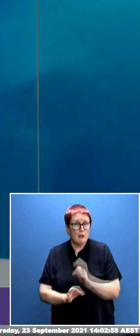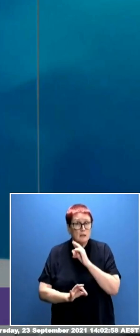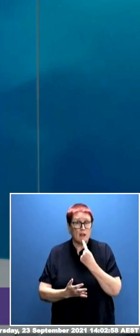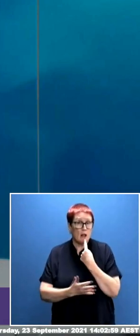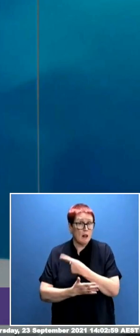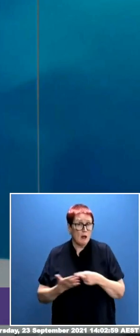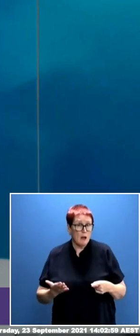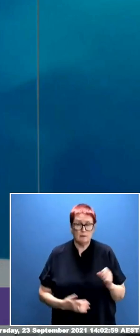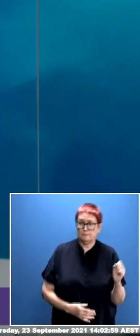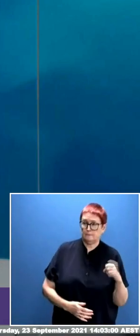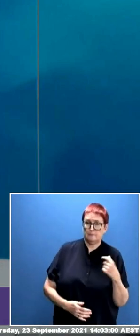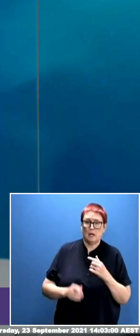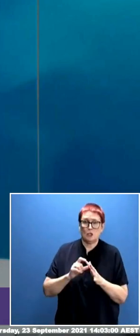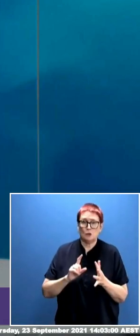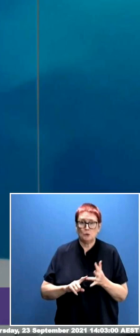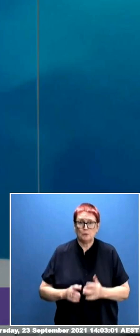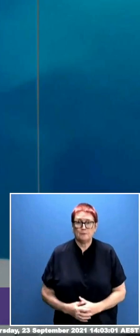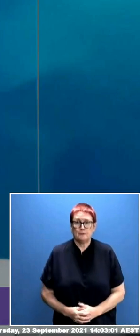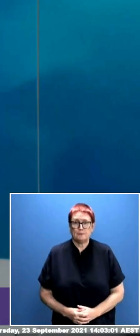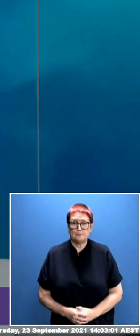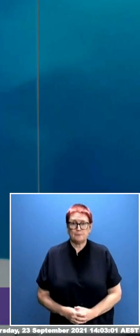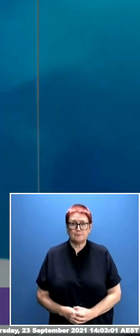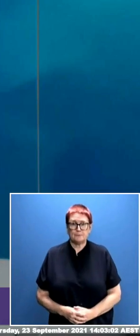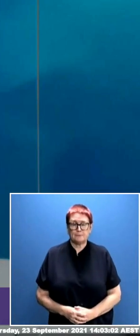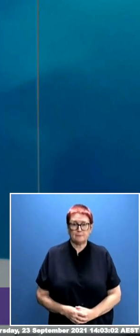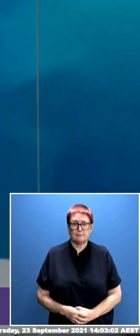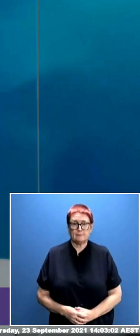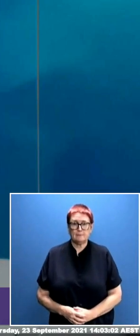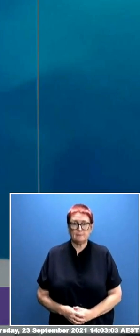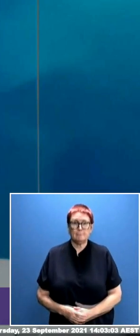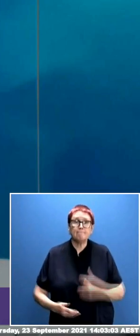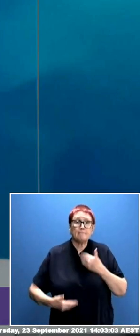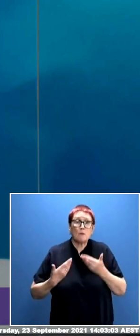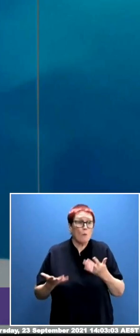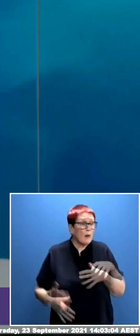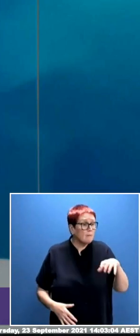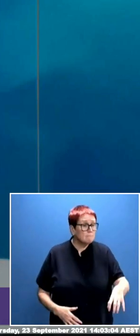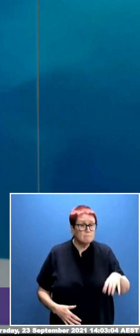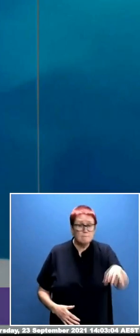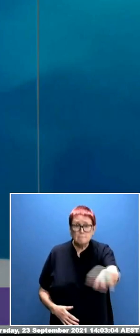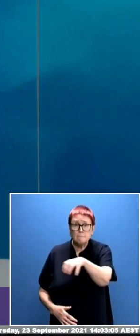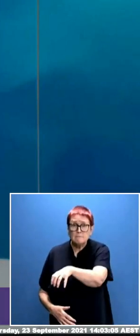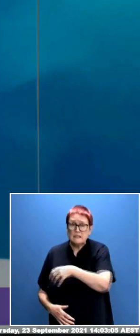I do. Thank you, Ms Kerr. I shall explain where everybody is, as it's a little complicated.